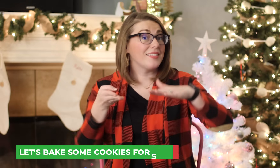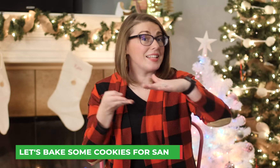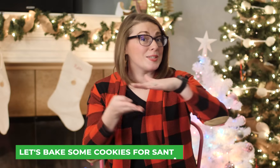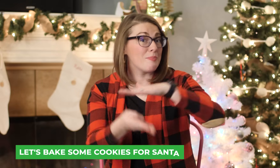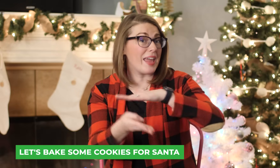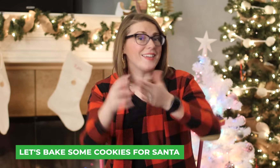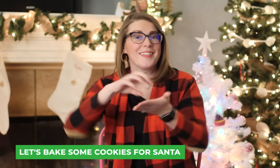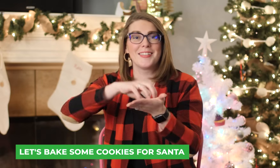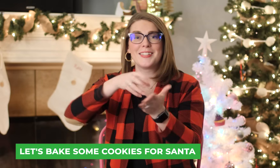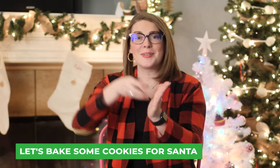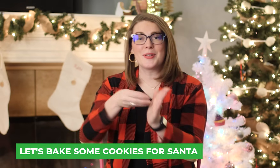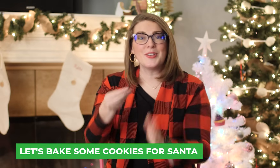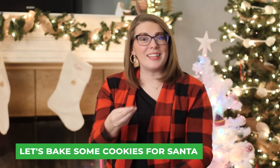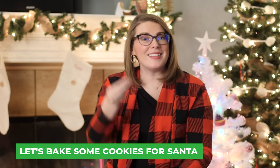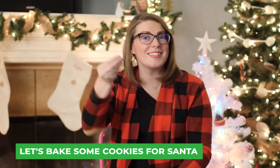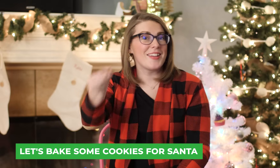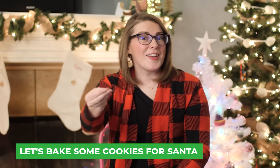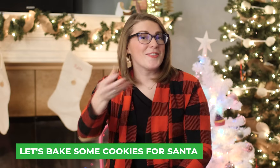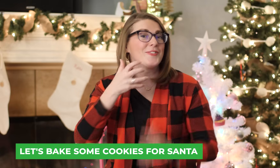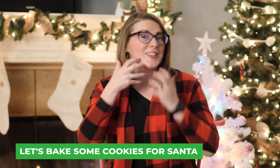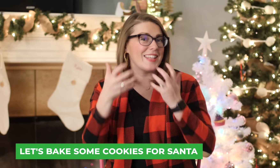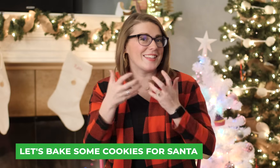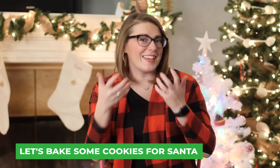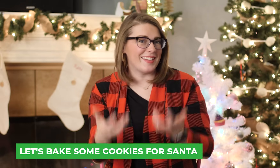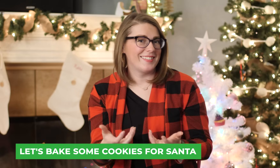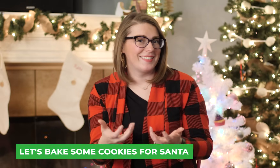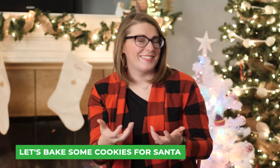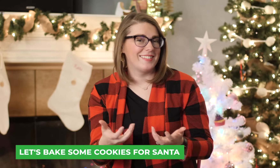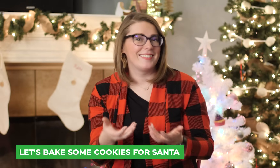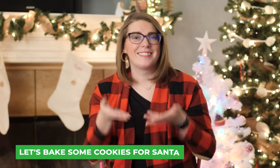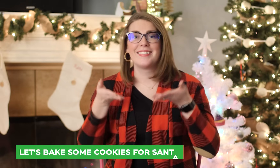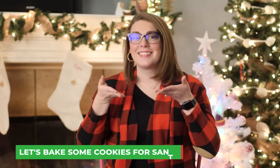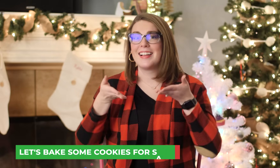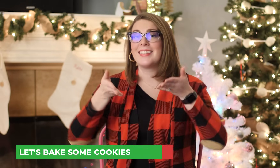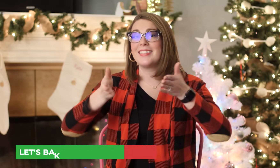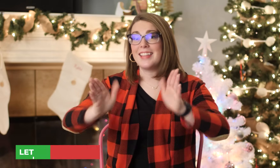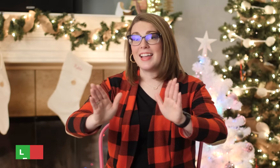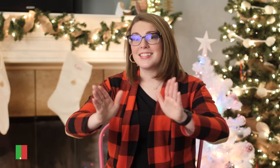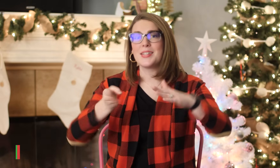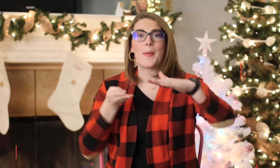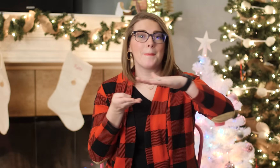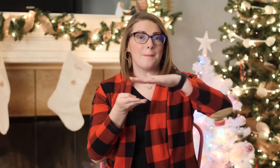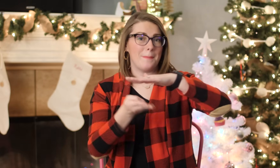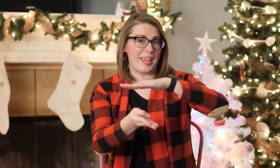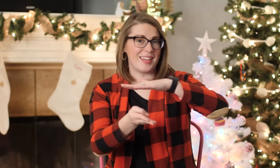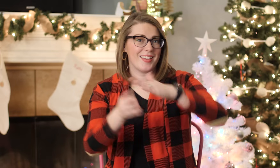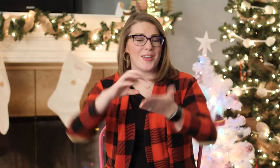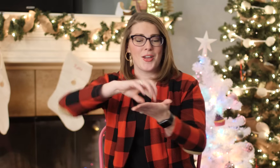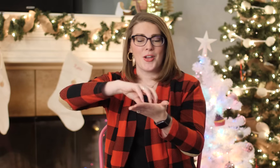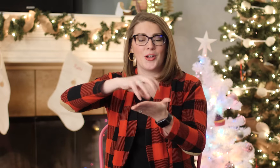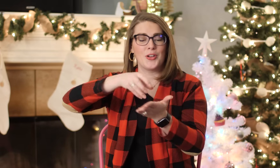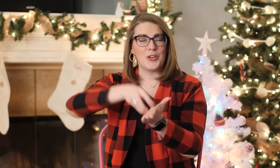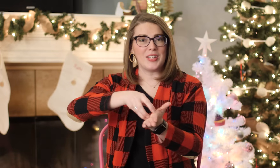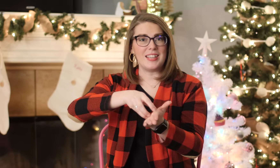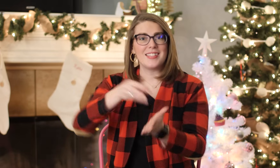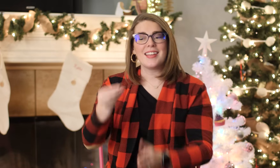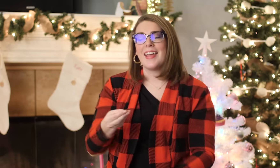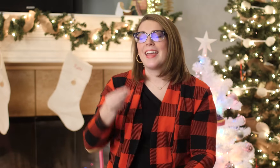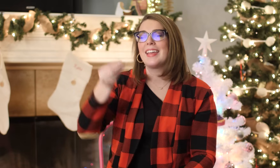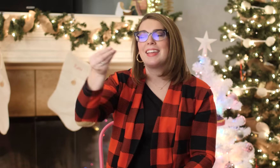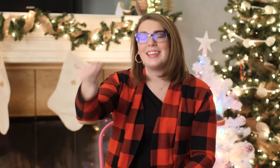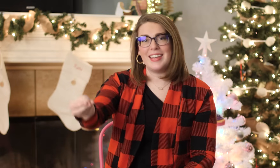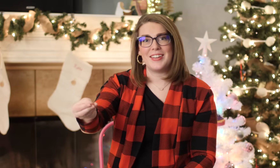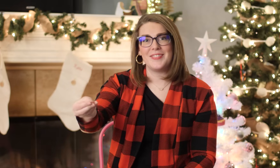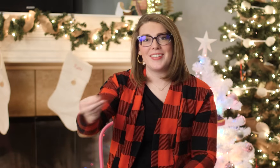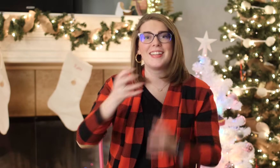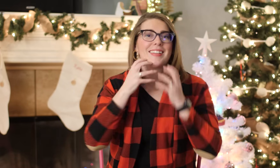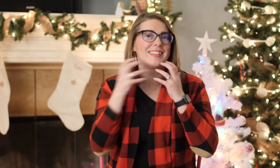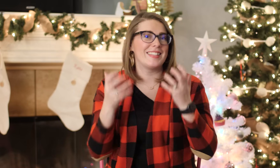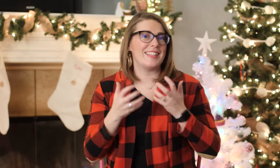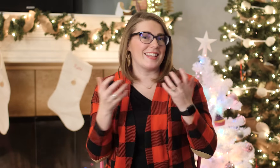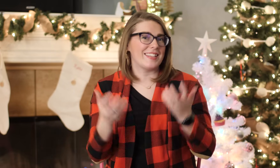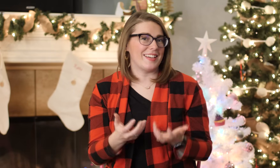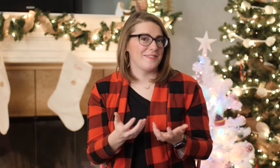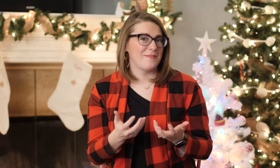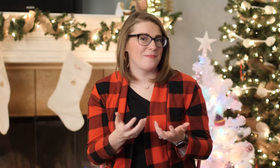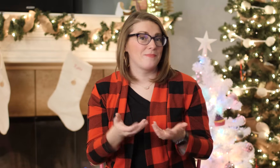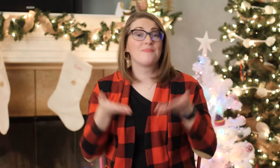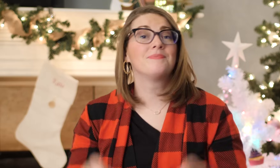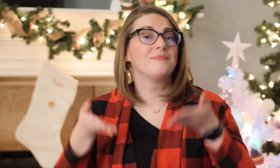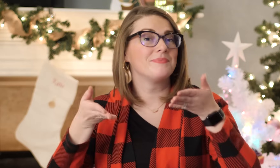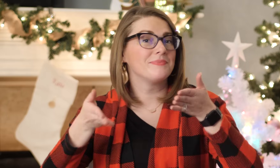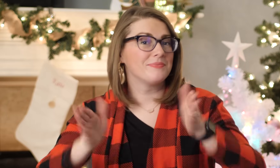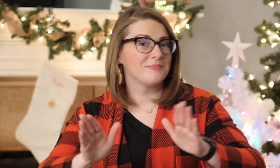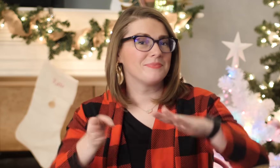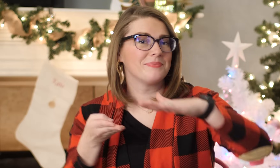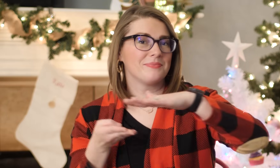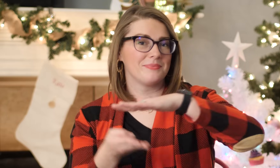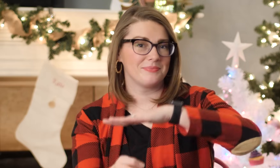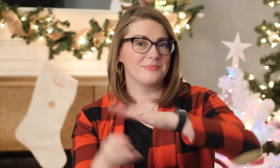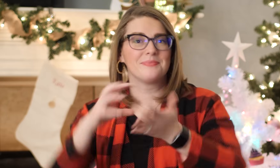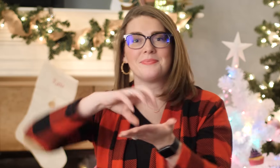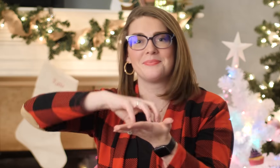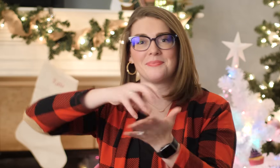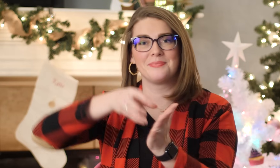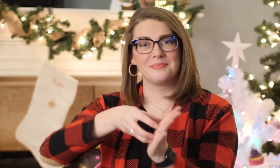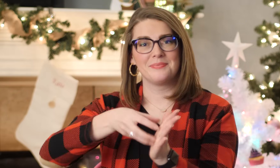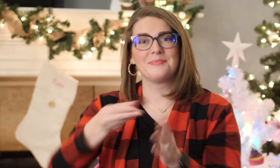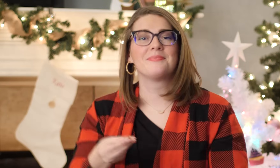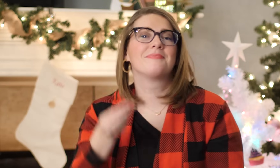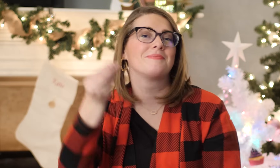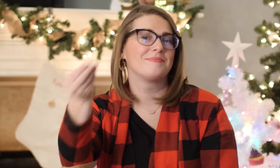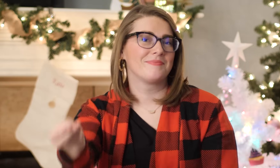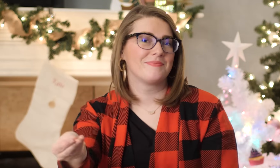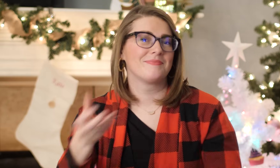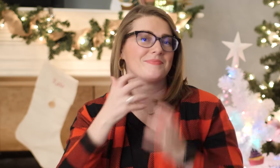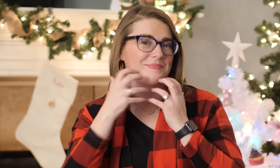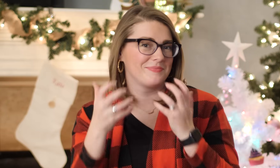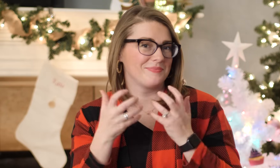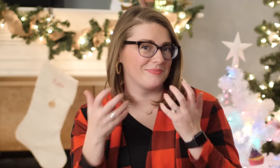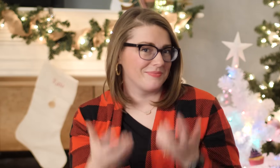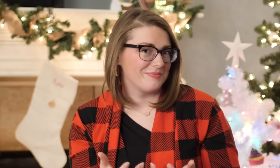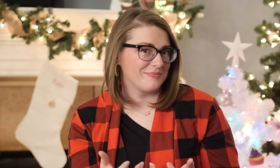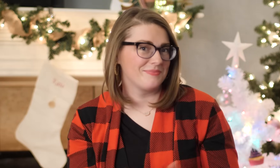Let's bake some cookies for Santa. LET'S BAKE COOKIES GIVE SANTA.